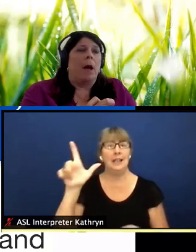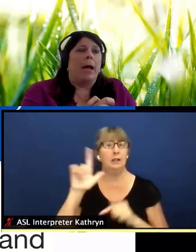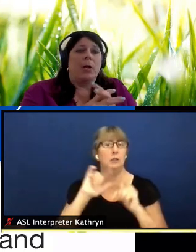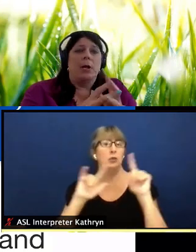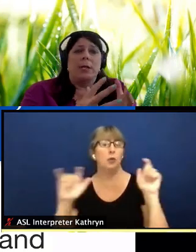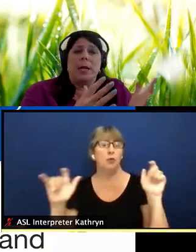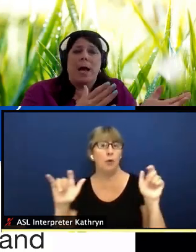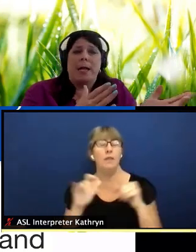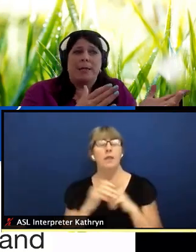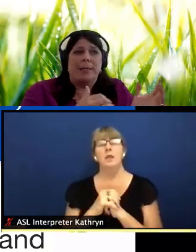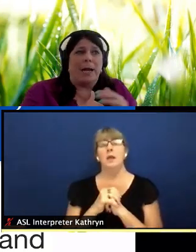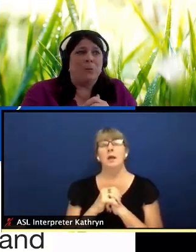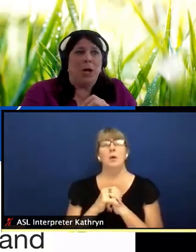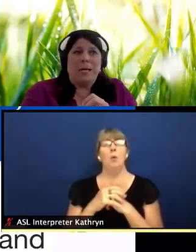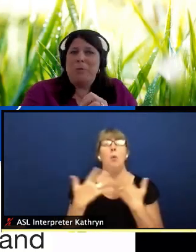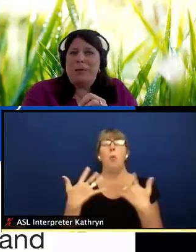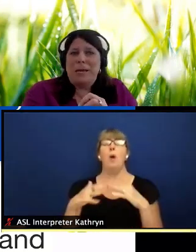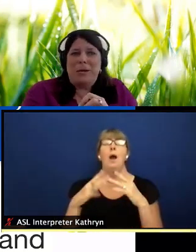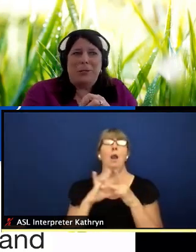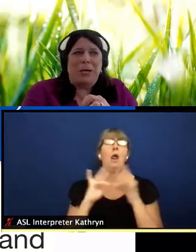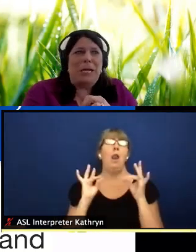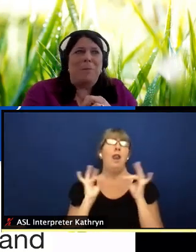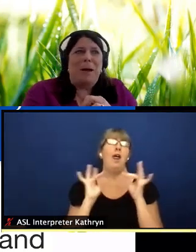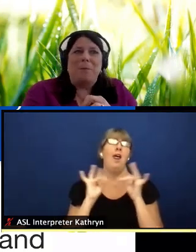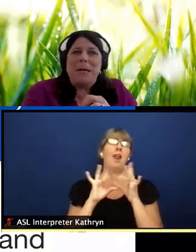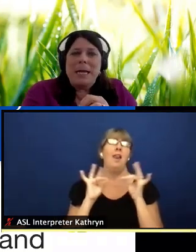I could not stop talking without talking about BESE.